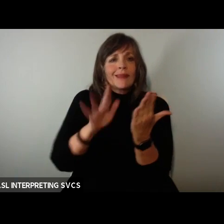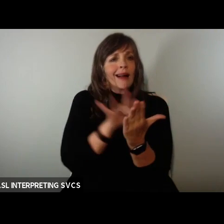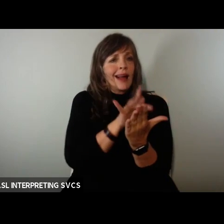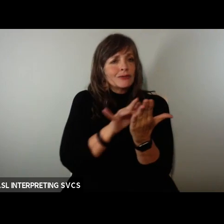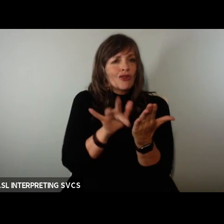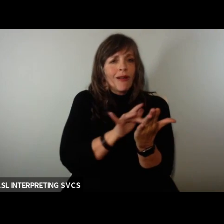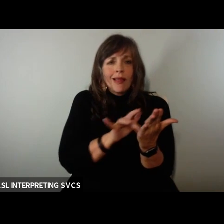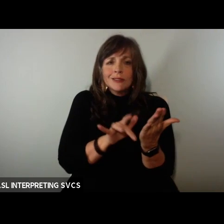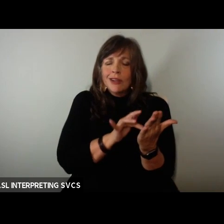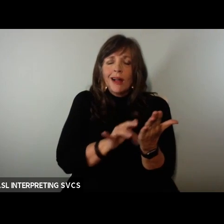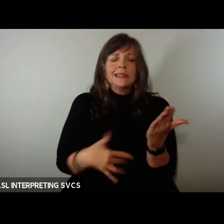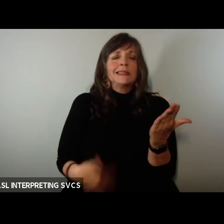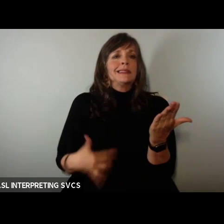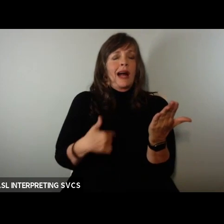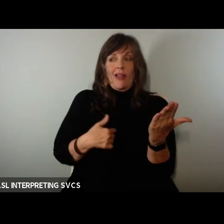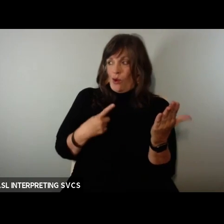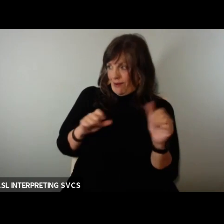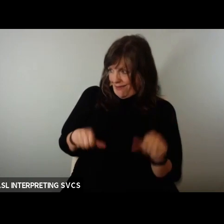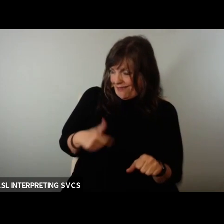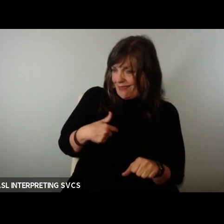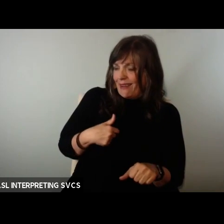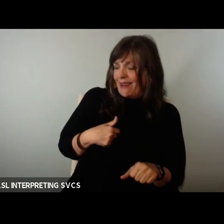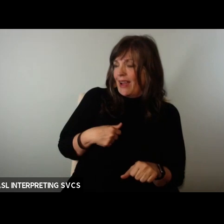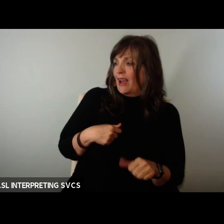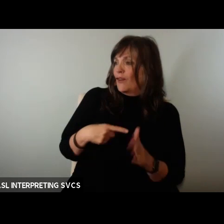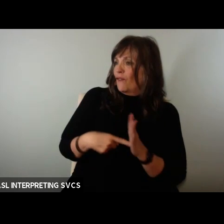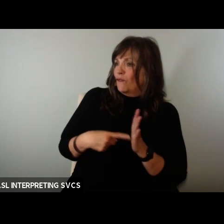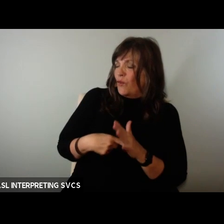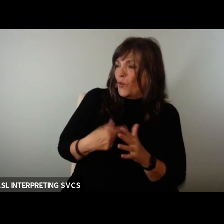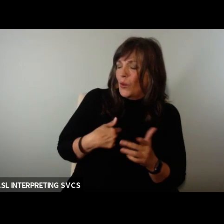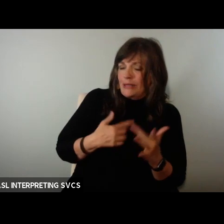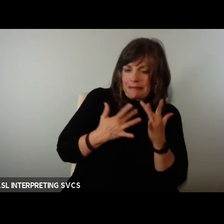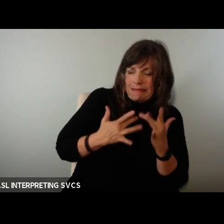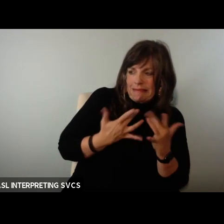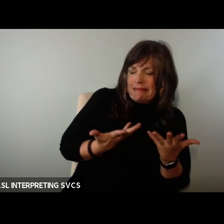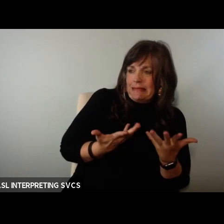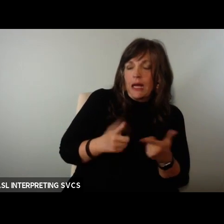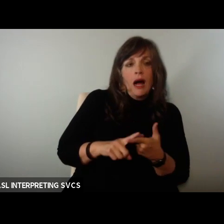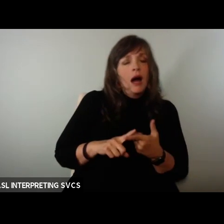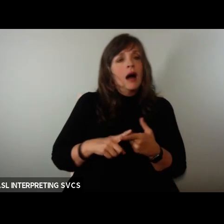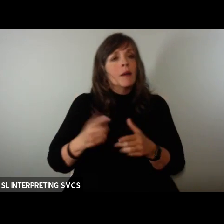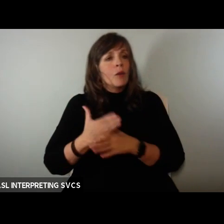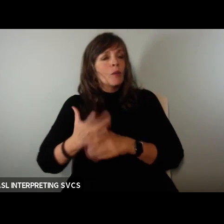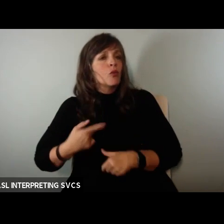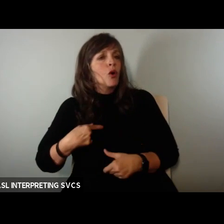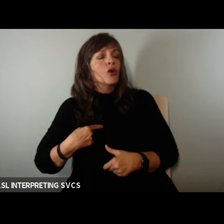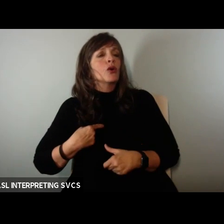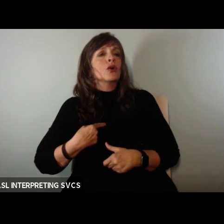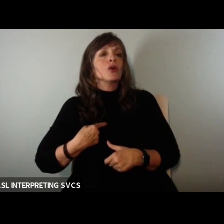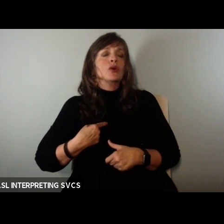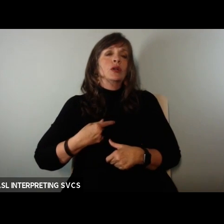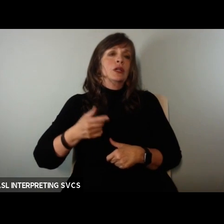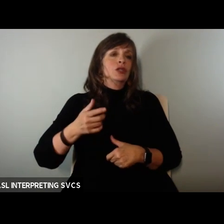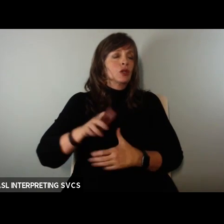but my partner is a musician and a radio DJ, we are very, very close in the arts community, my brother is a musician as well.